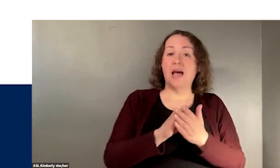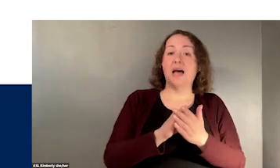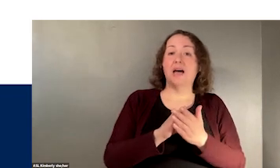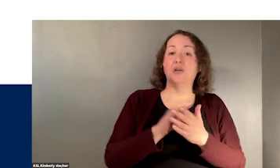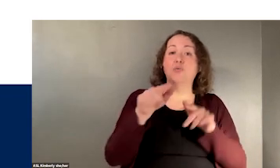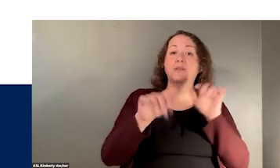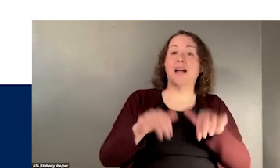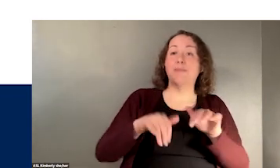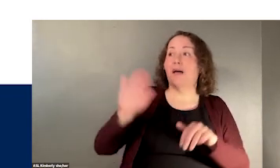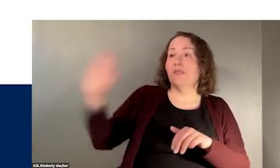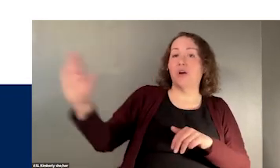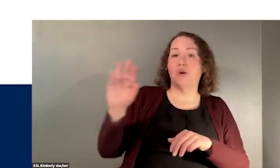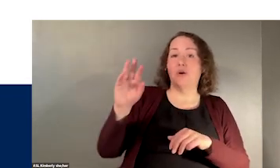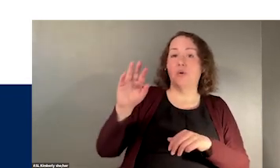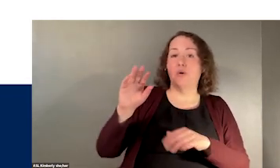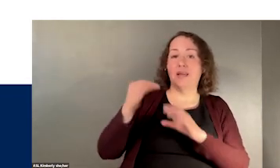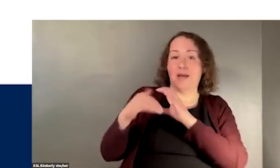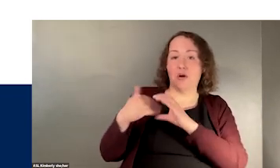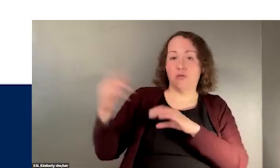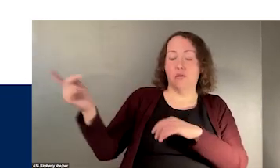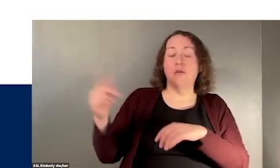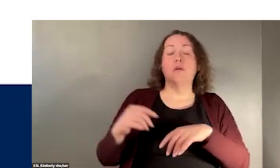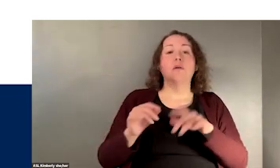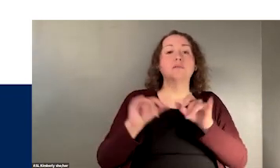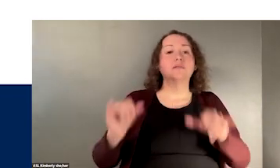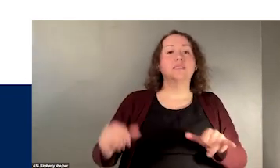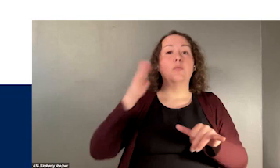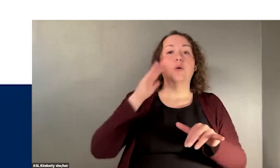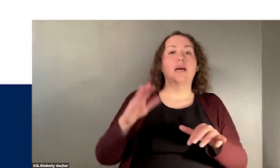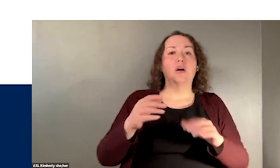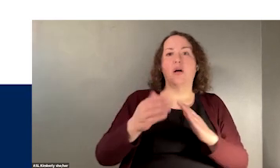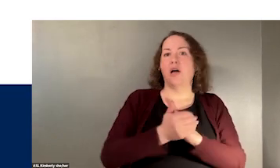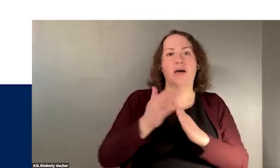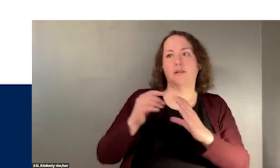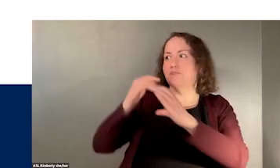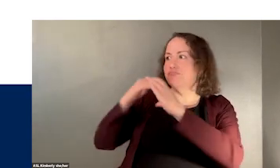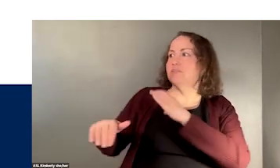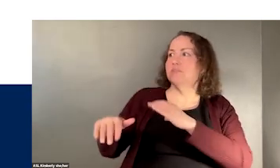And the system will send out an email invitation for them to come help manage the account.